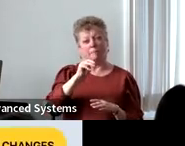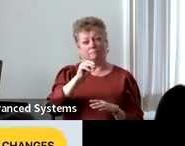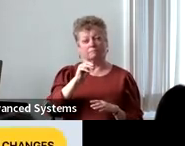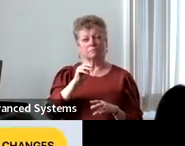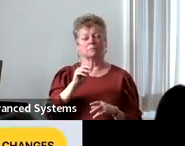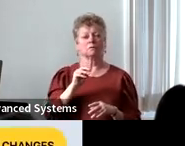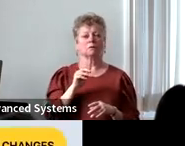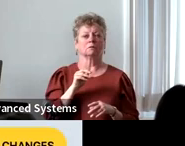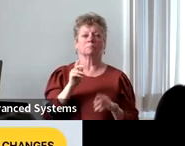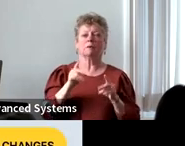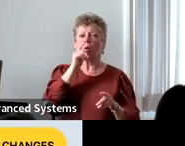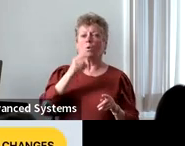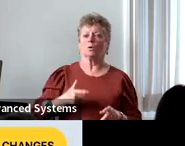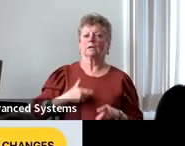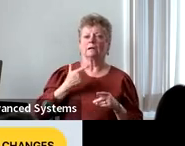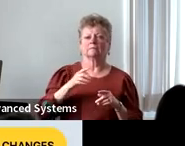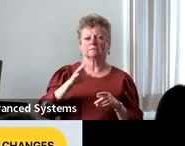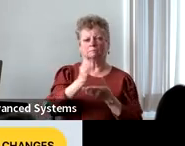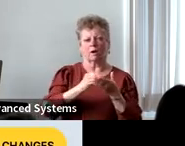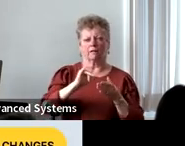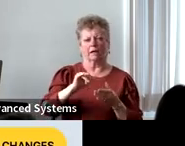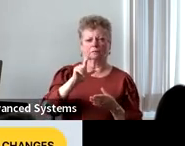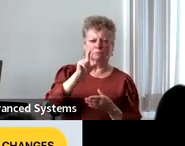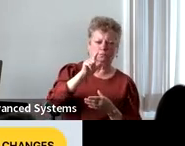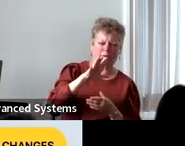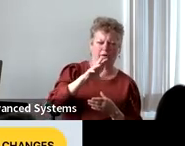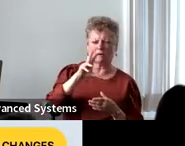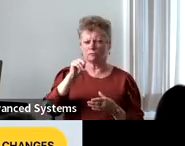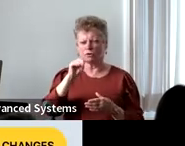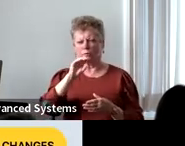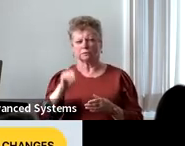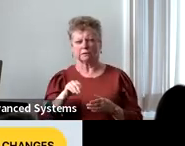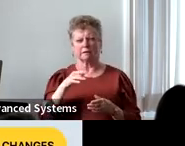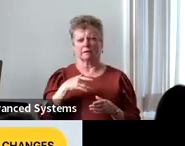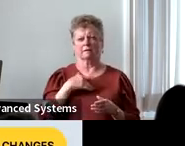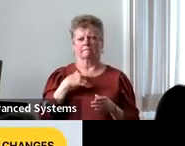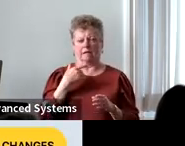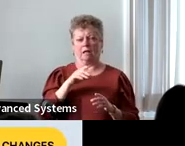who are part of the 25 to 30% who report being impacted by a disability.